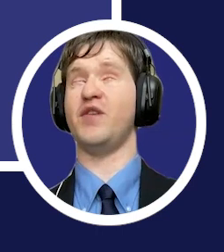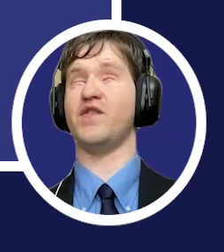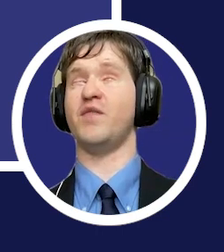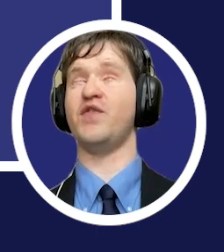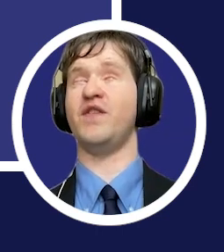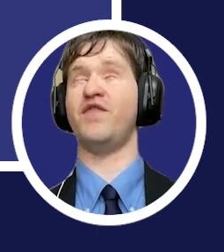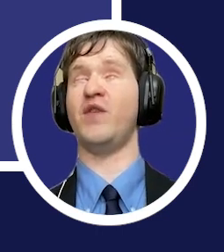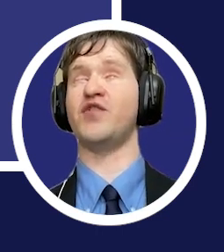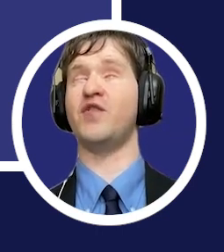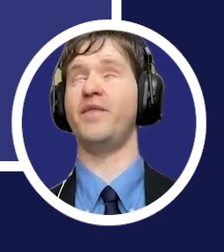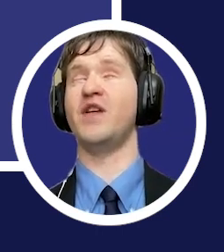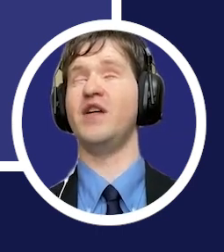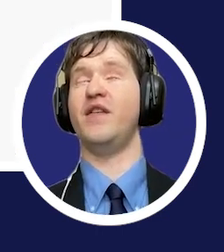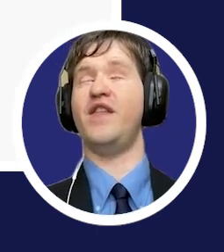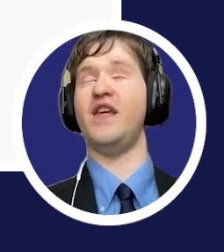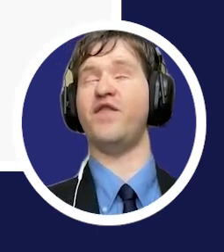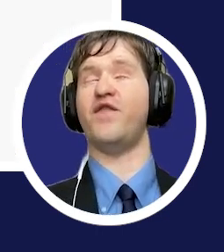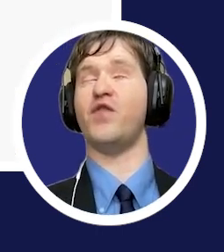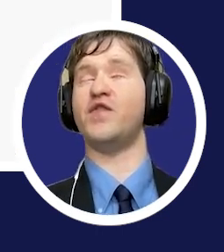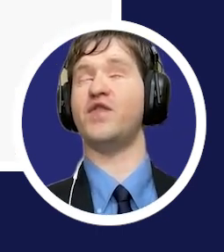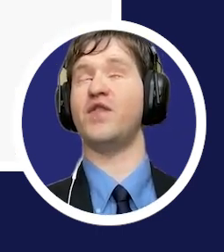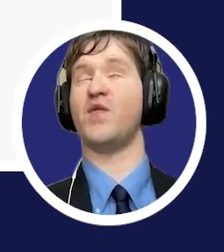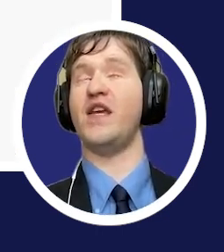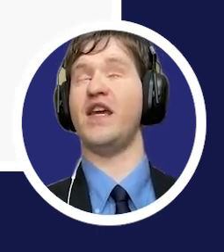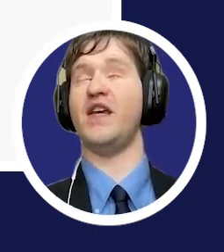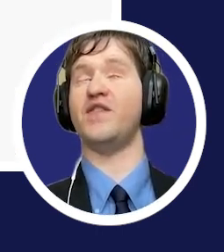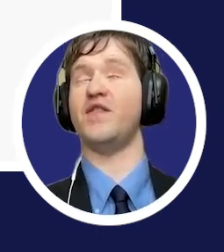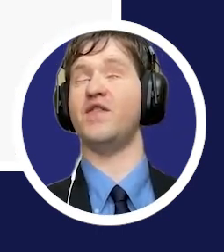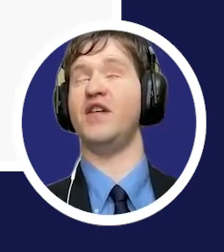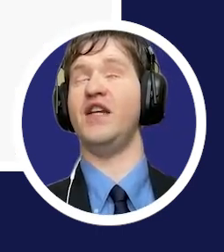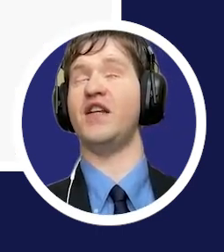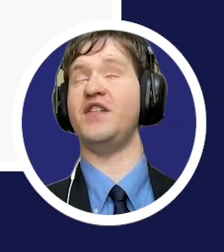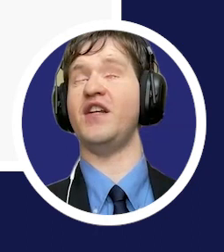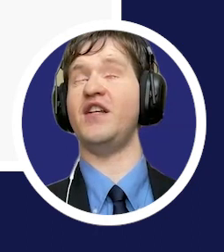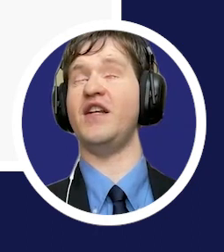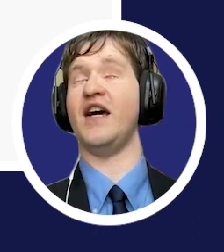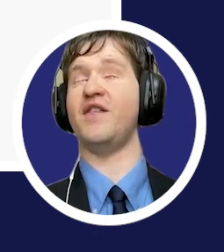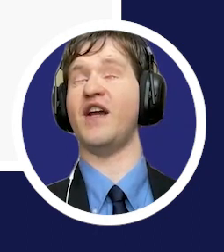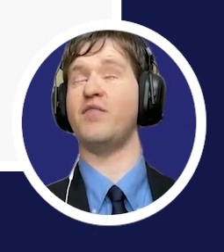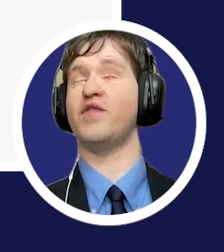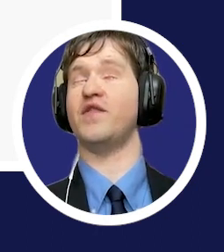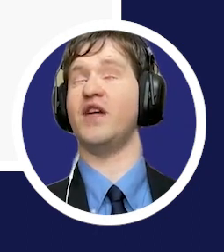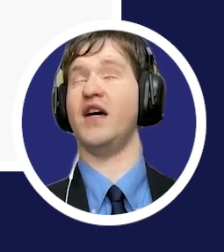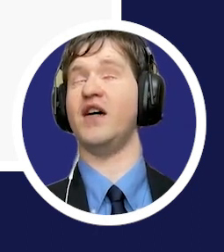because they're the most influential, the first three cases in 1999, that are most